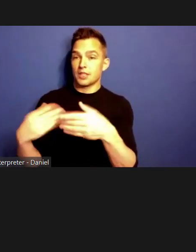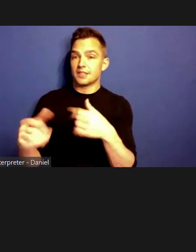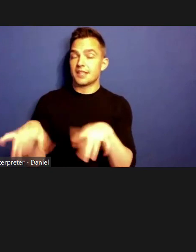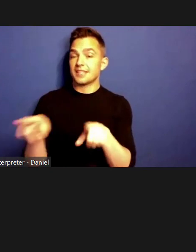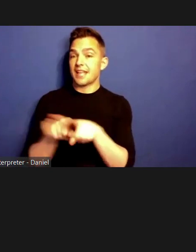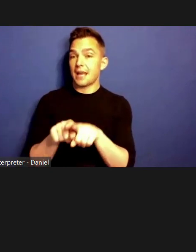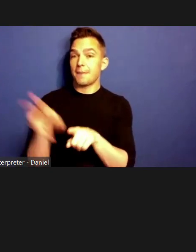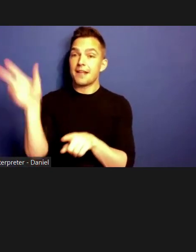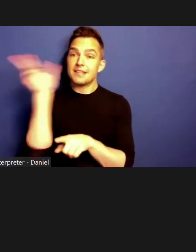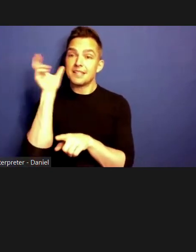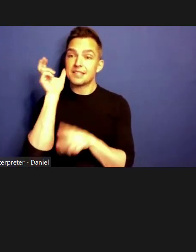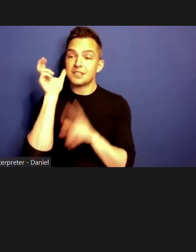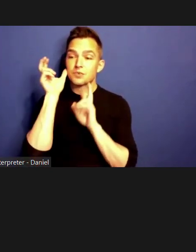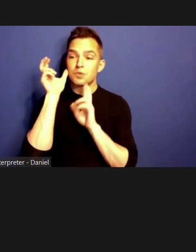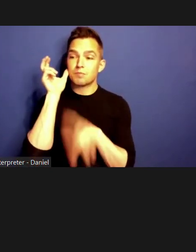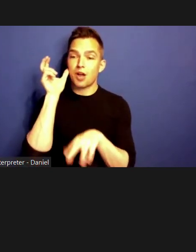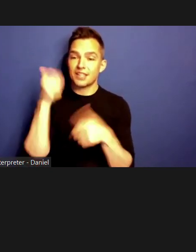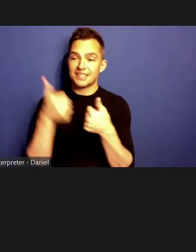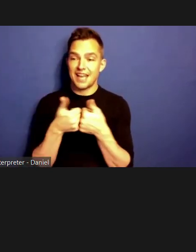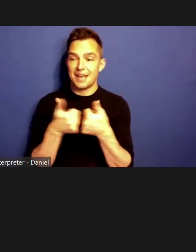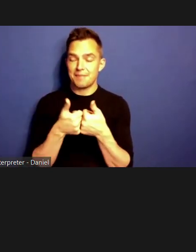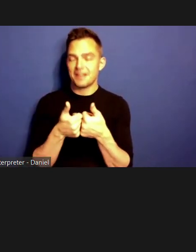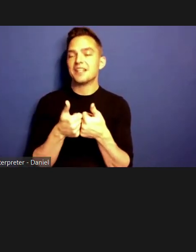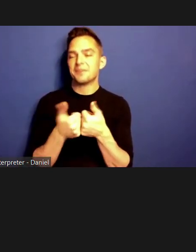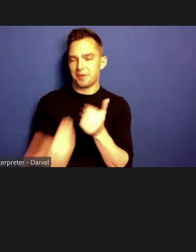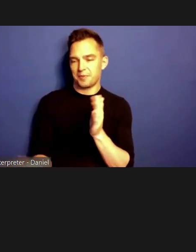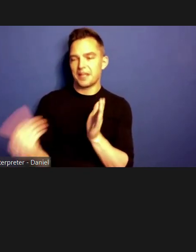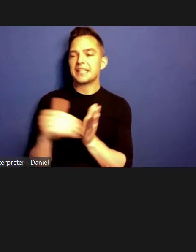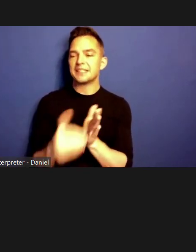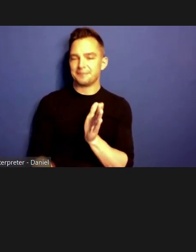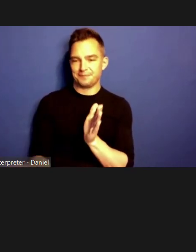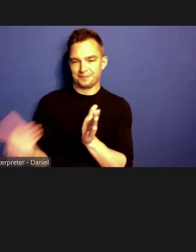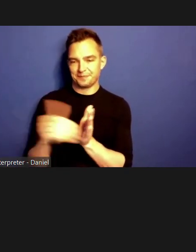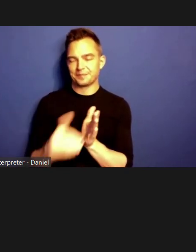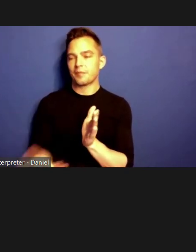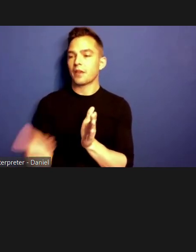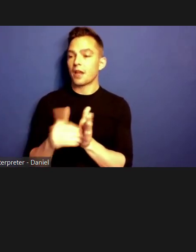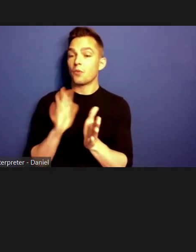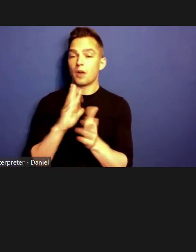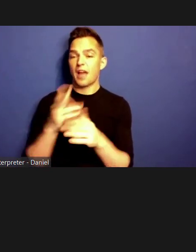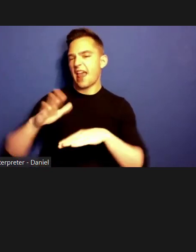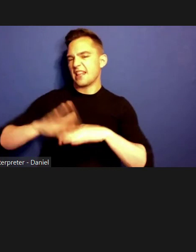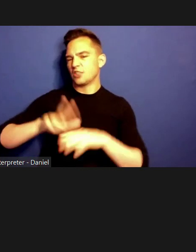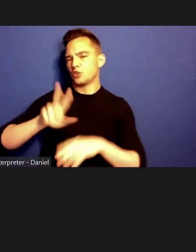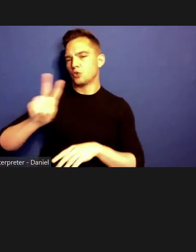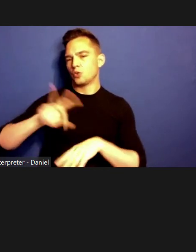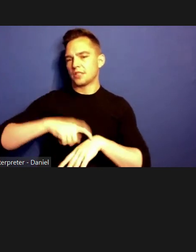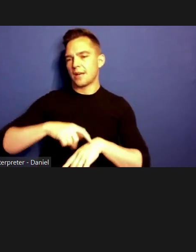going to repeat it at least twice at three different pitches on each ear.